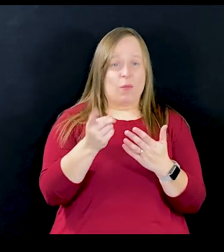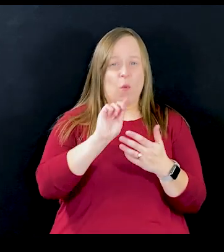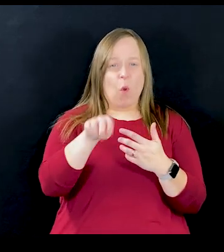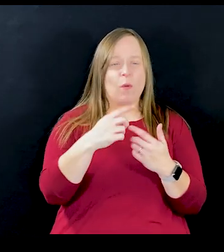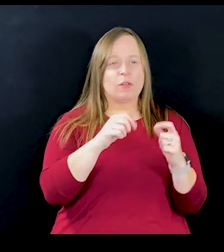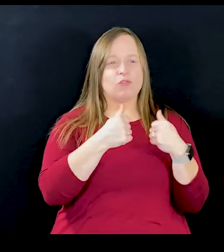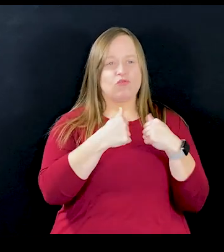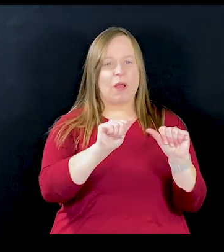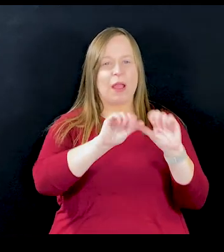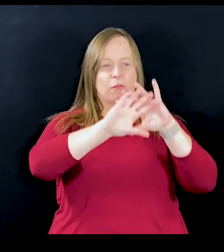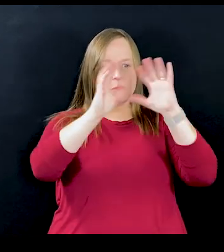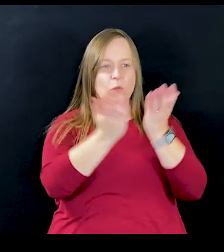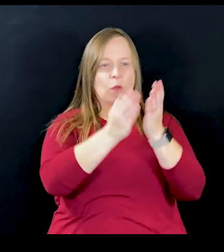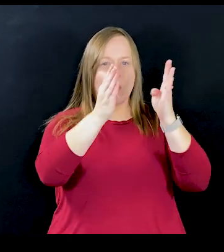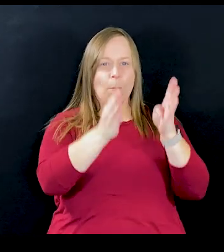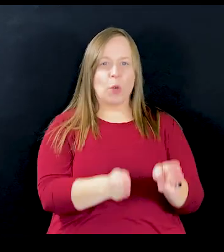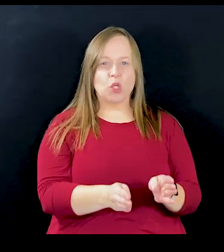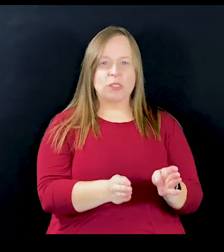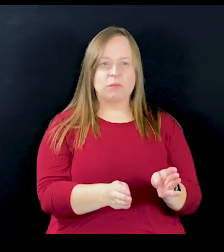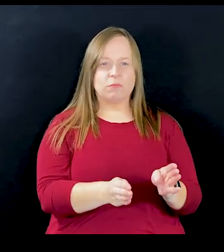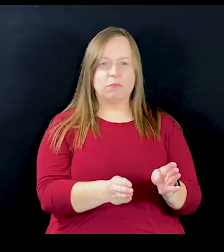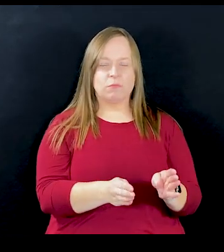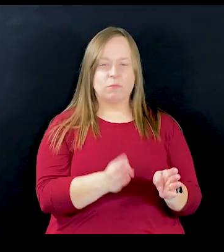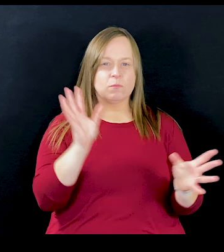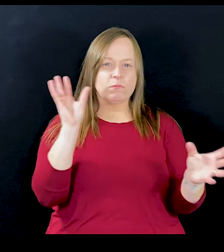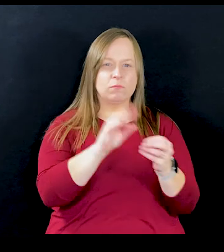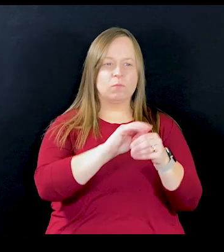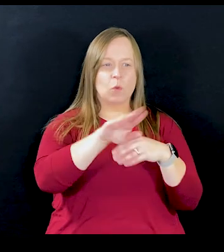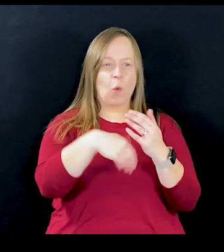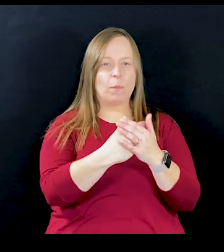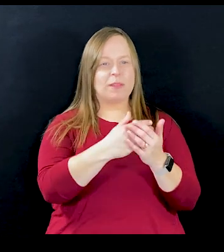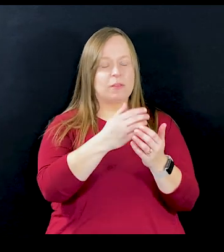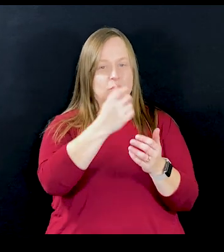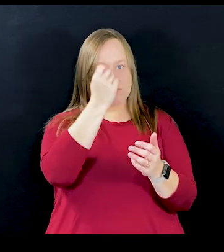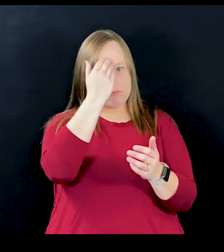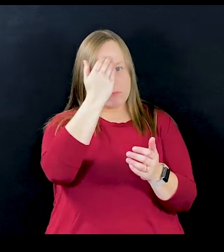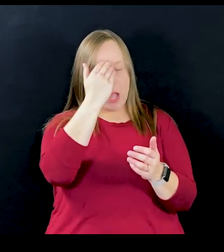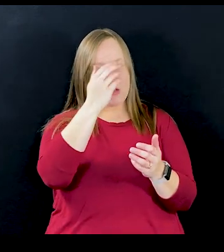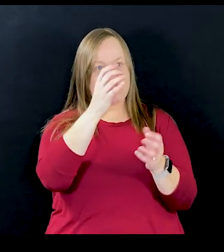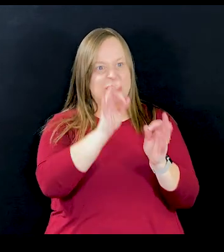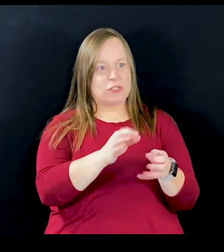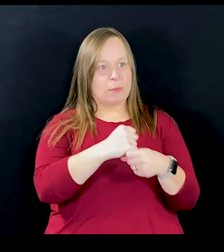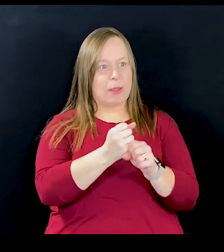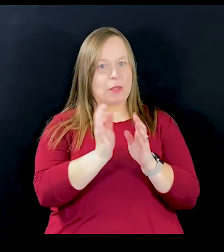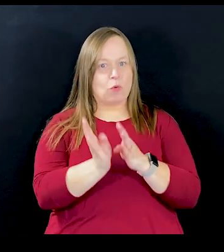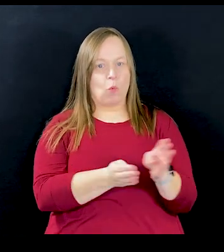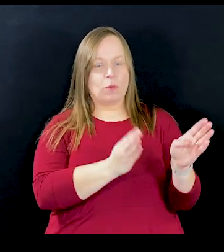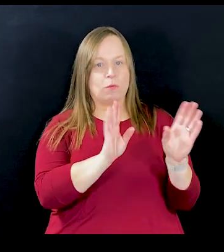We're always trying to look at the whole person here at DRNY. But these are conscious decisions is that we're making as an organization